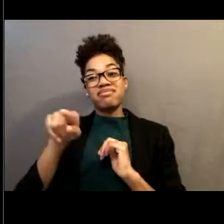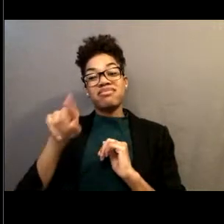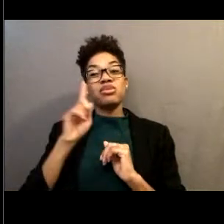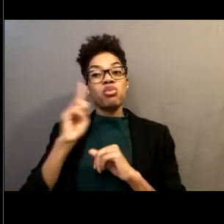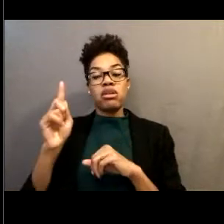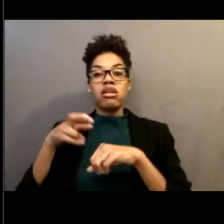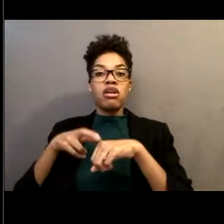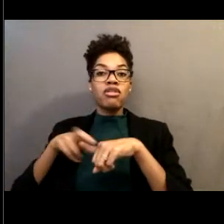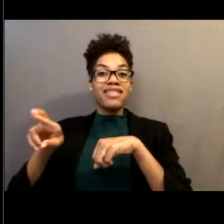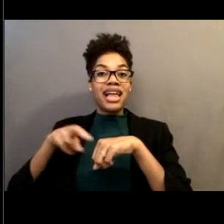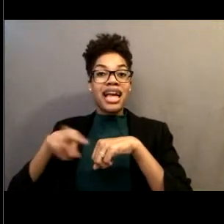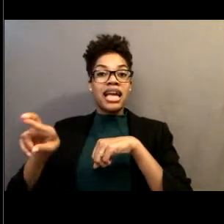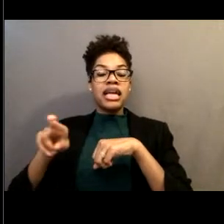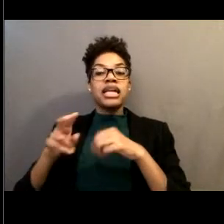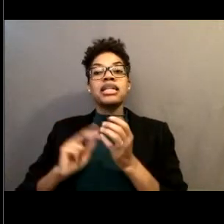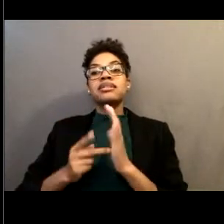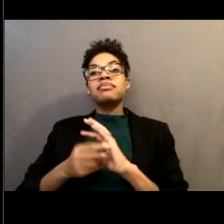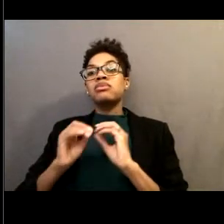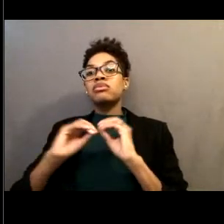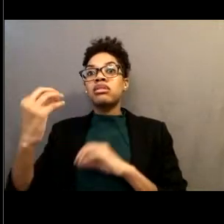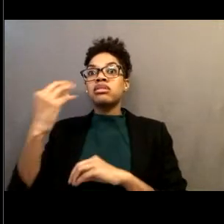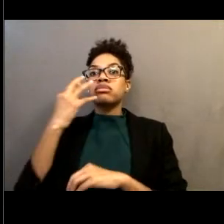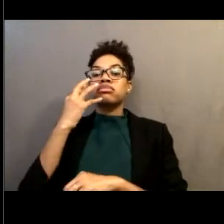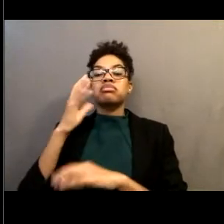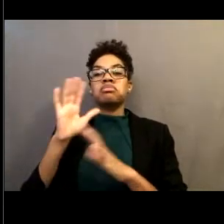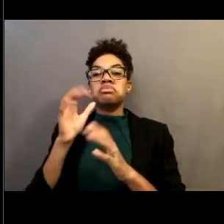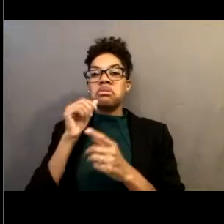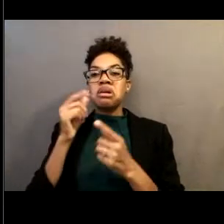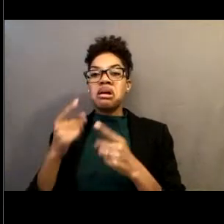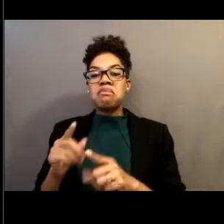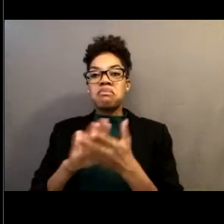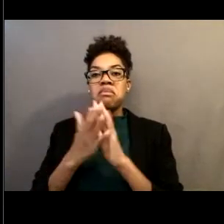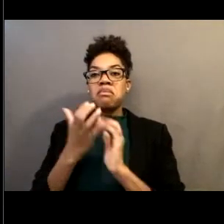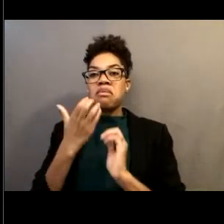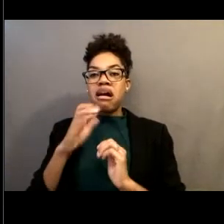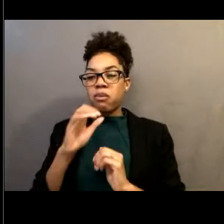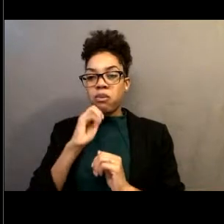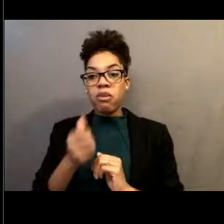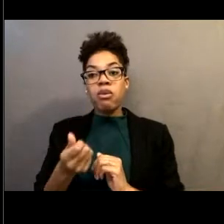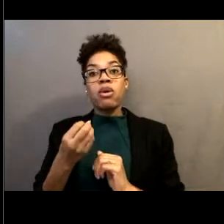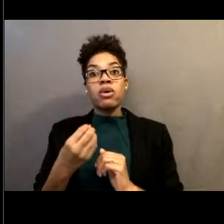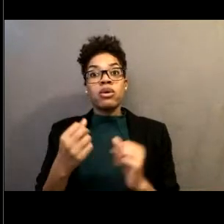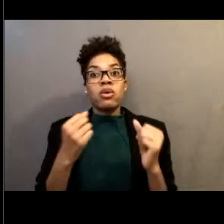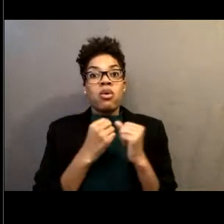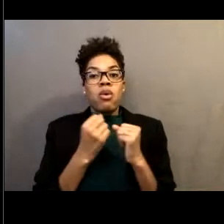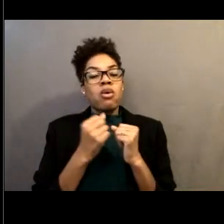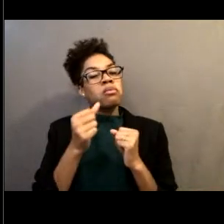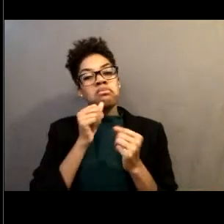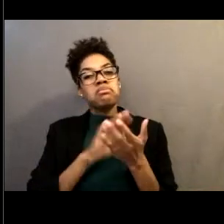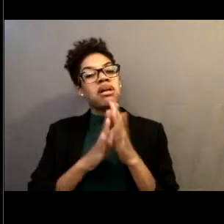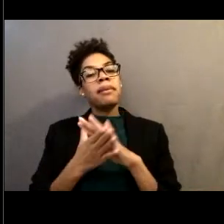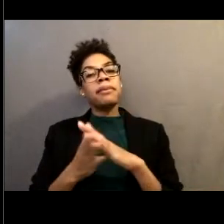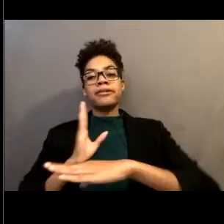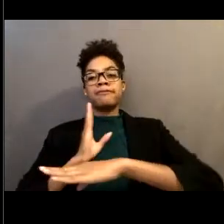Sometimes you see black, which is absorbing solar radiation. So it's used to maintain the temperature